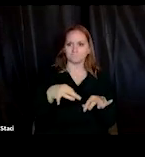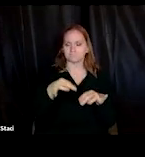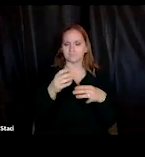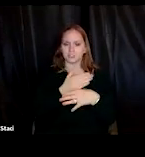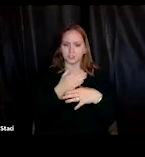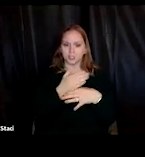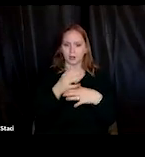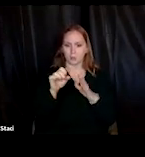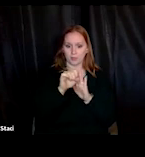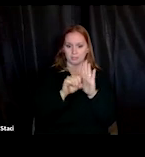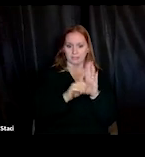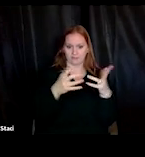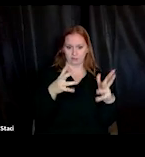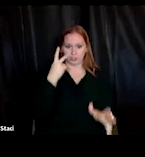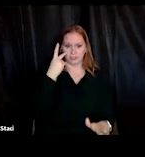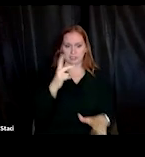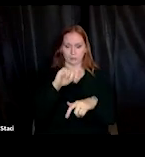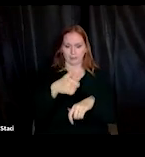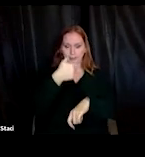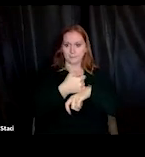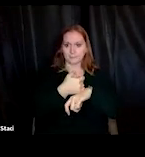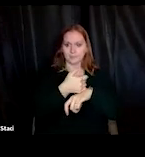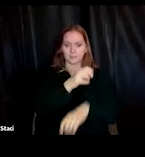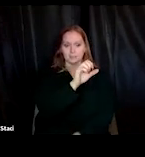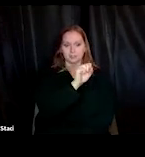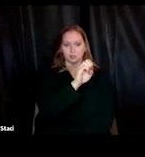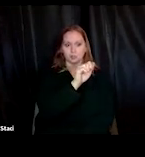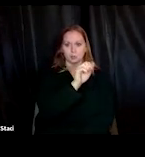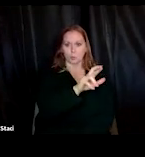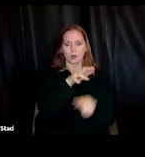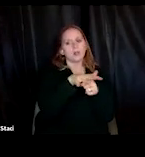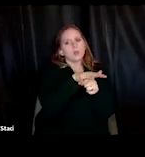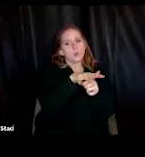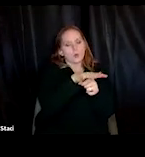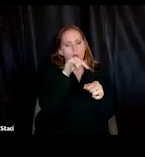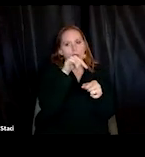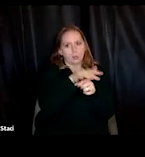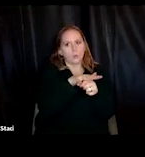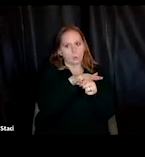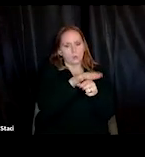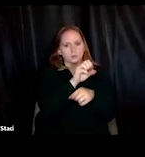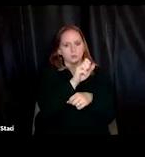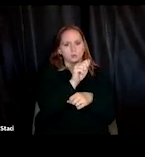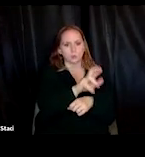with implementing a local SOAR steering committee. And so I'm gonna go